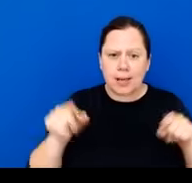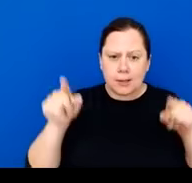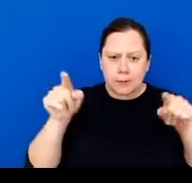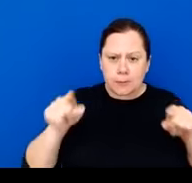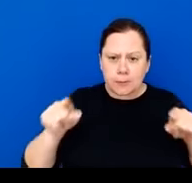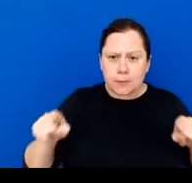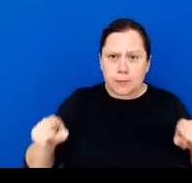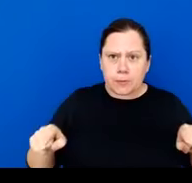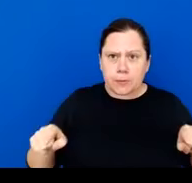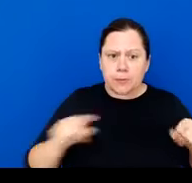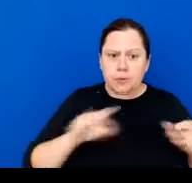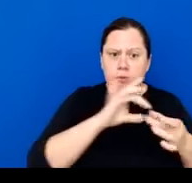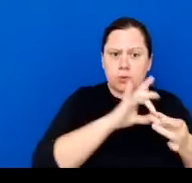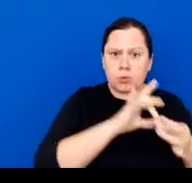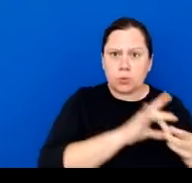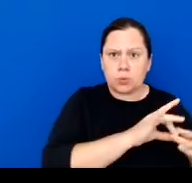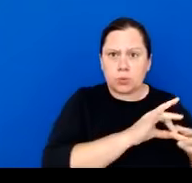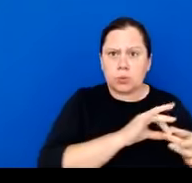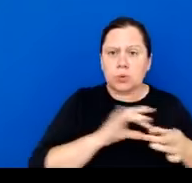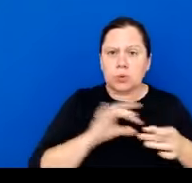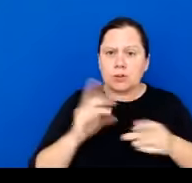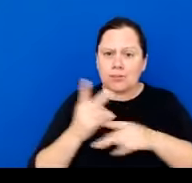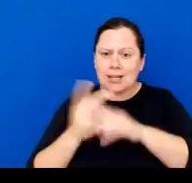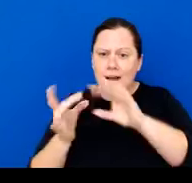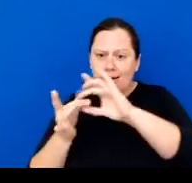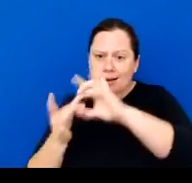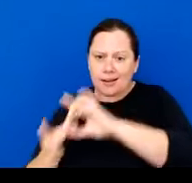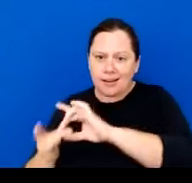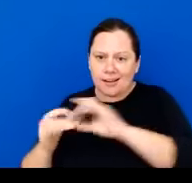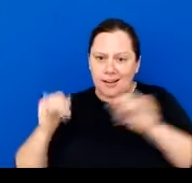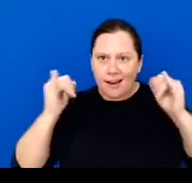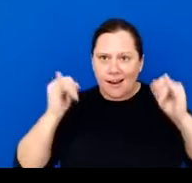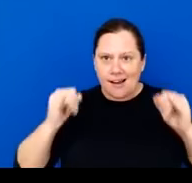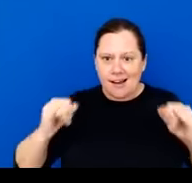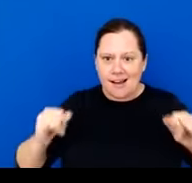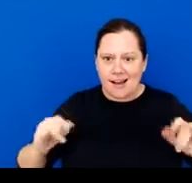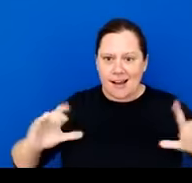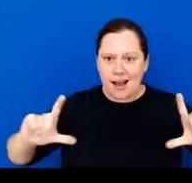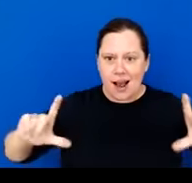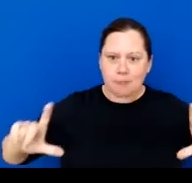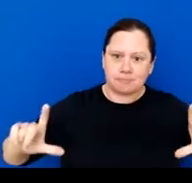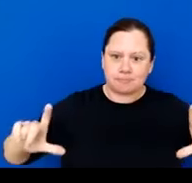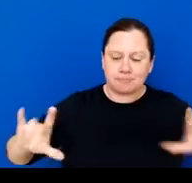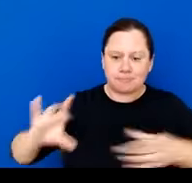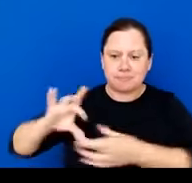completed but it also gives us the opportunity as you're going to hear from the weather folks here in a minute